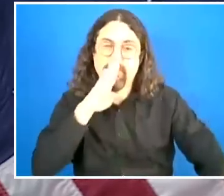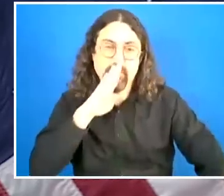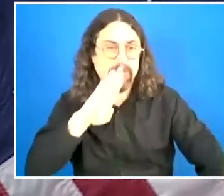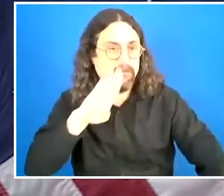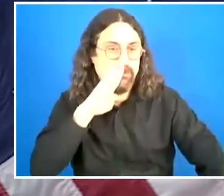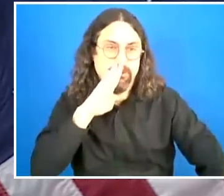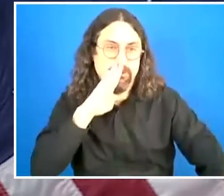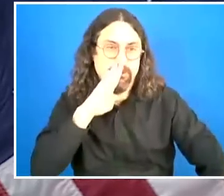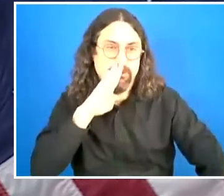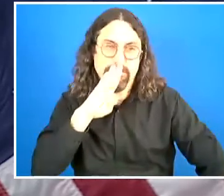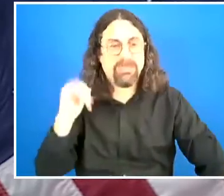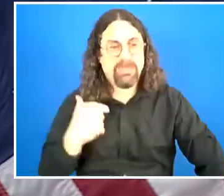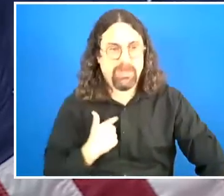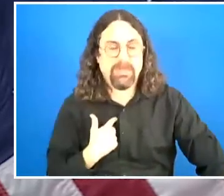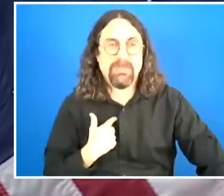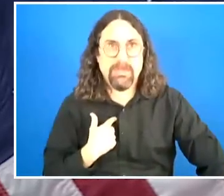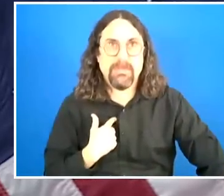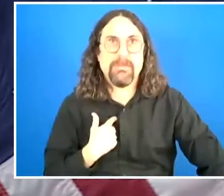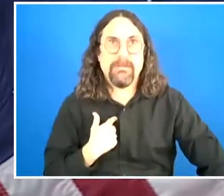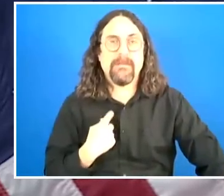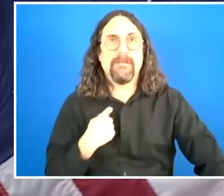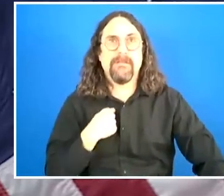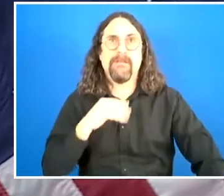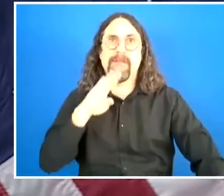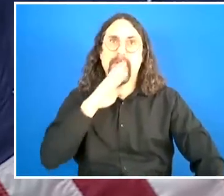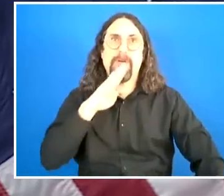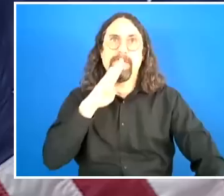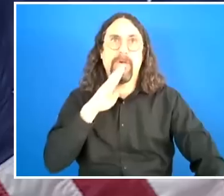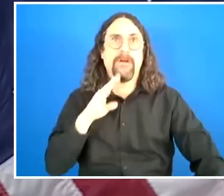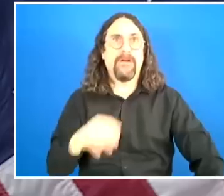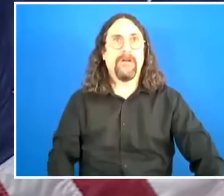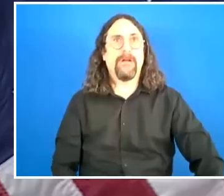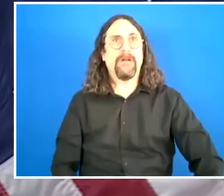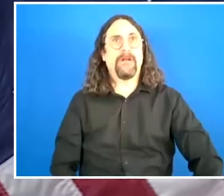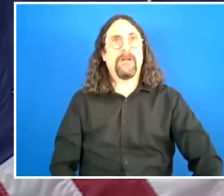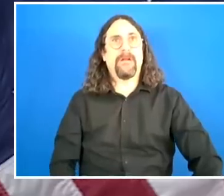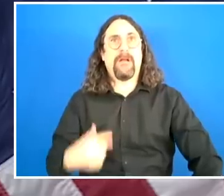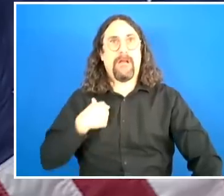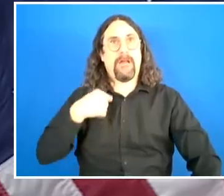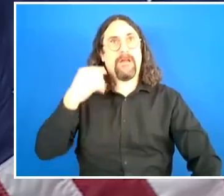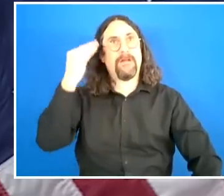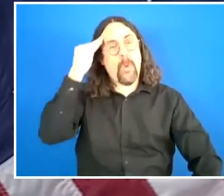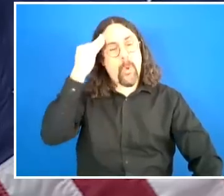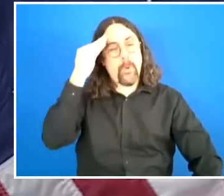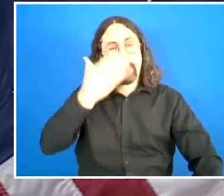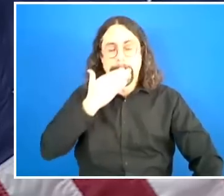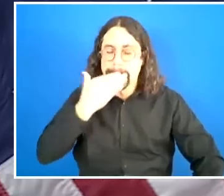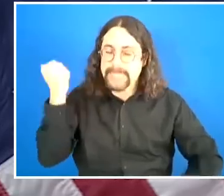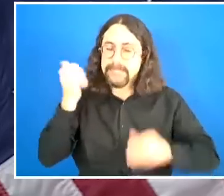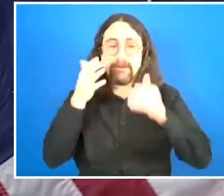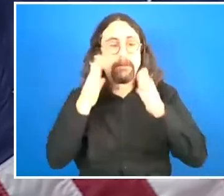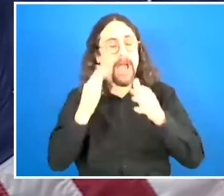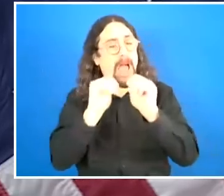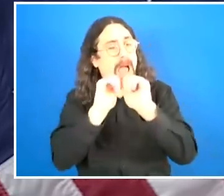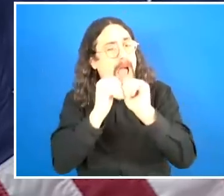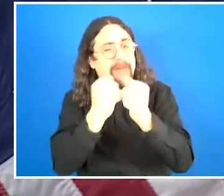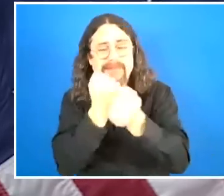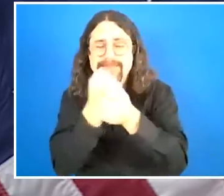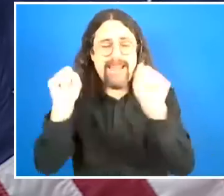BEST WAY TO PROTECT MY PEOPLE WOULD BE MAXIMUM TESTING, EVEN THIS MORNING AS I SPEAK TO YOU, I DO NOT HAVE THE